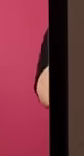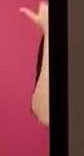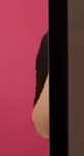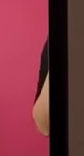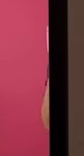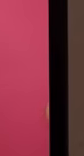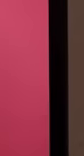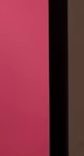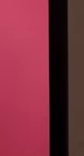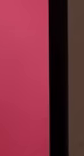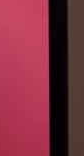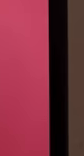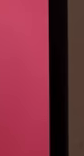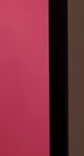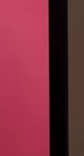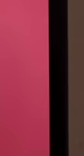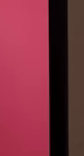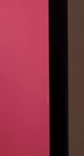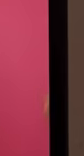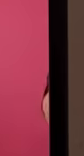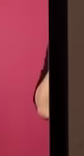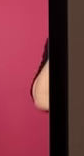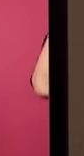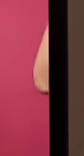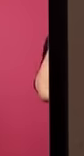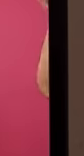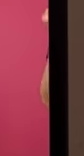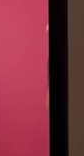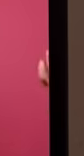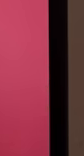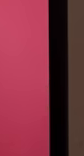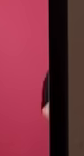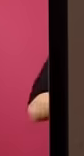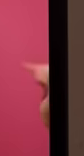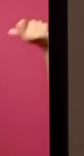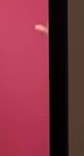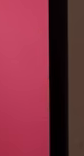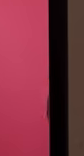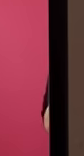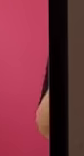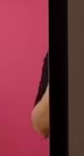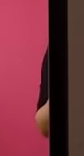for the union We have to take out the union, look, you say that the blame for the fall